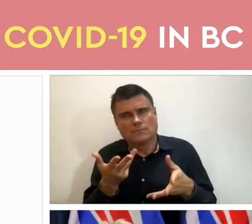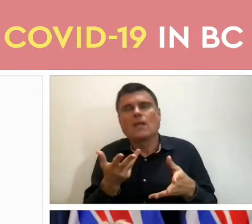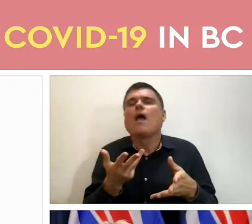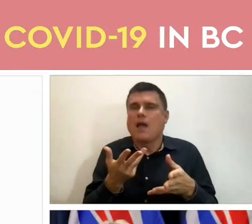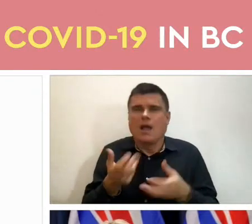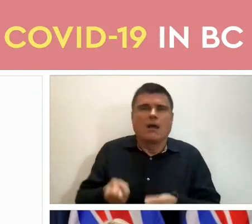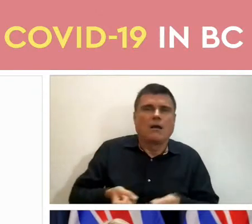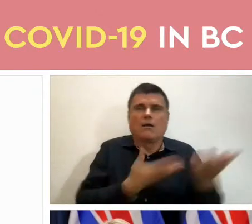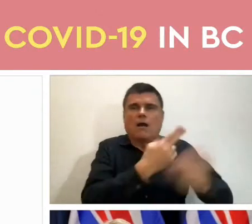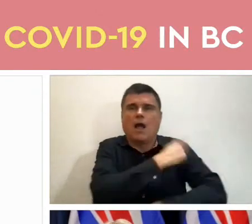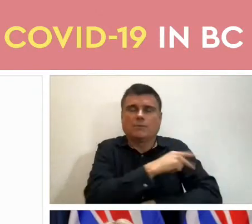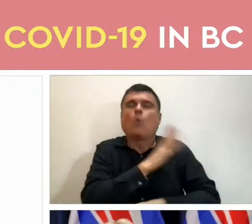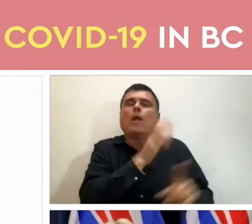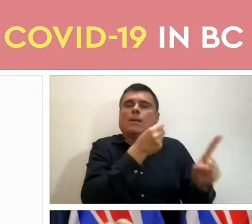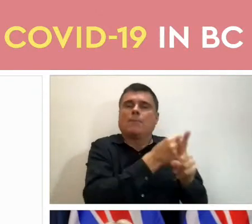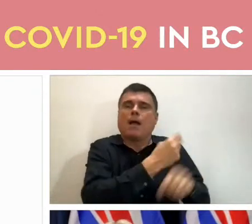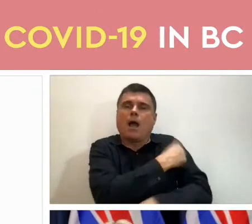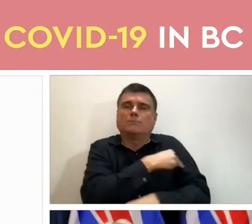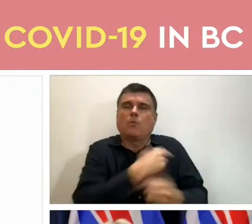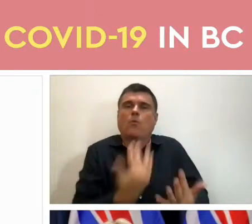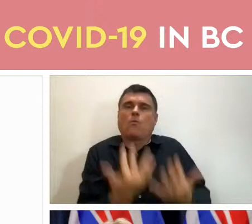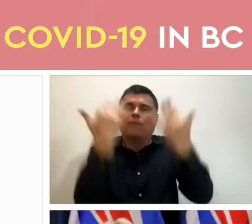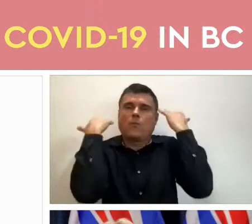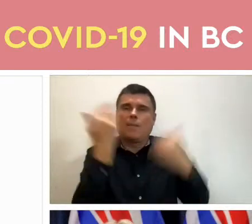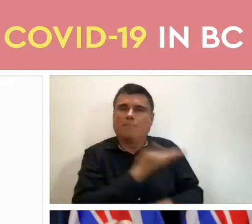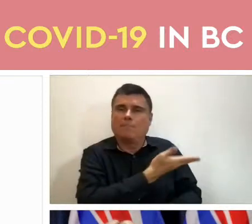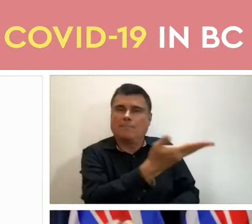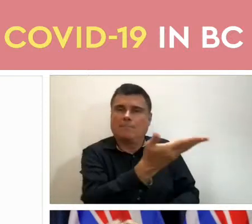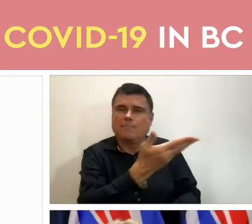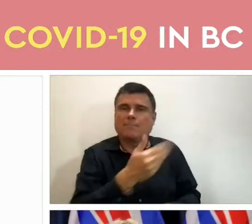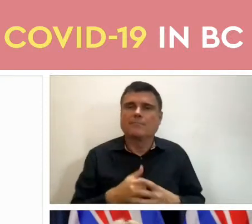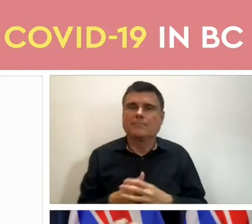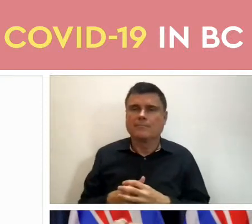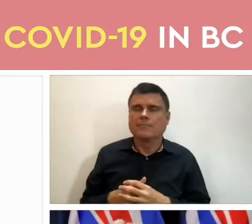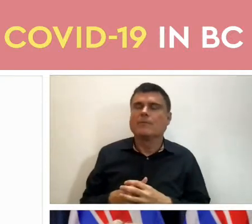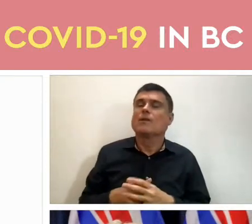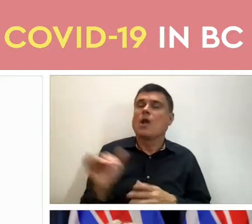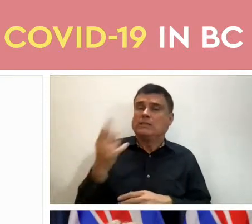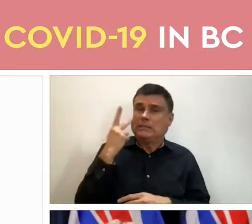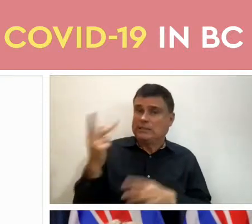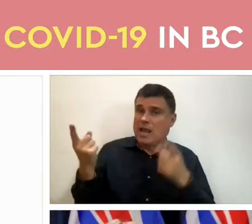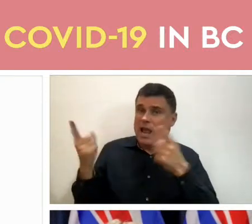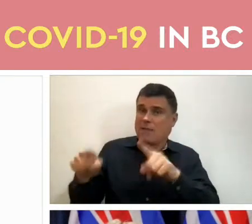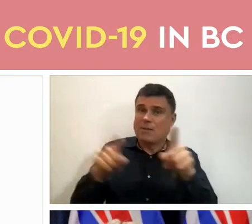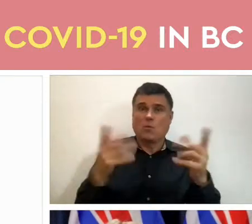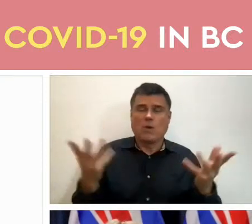evidence of -- basically this fire says -- this virus is much